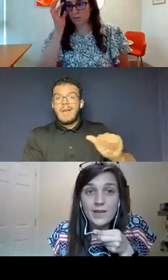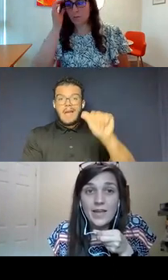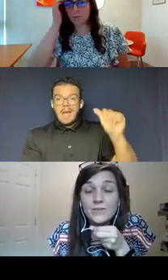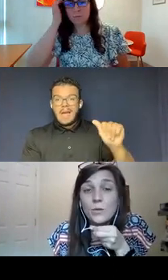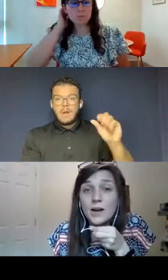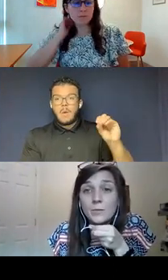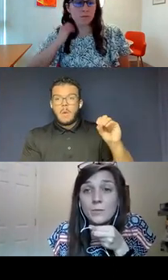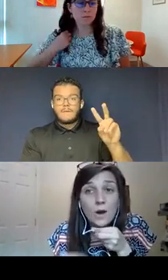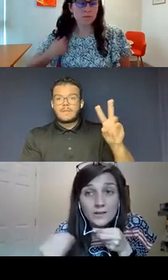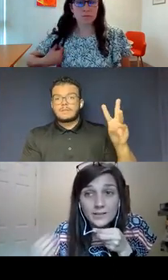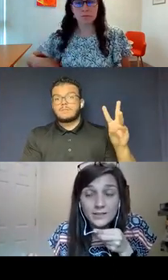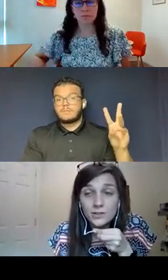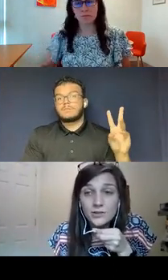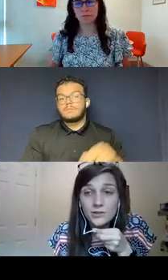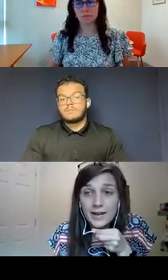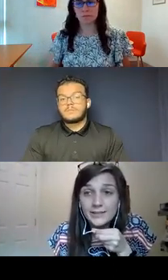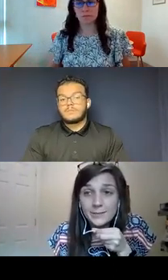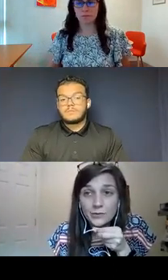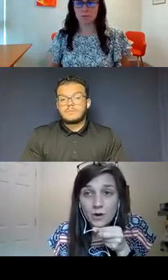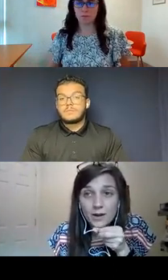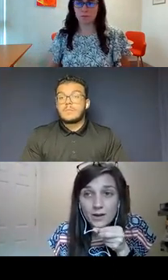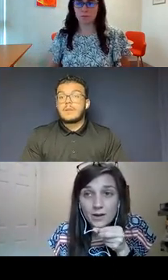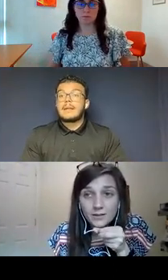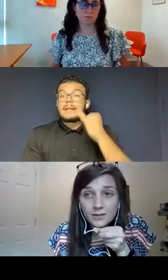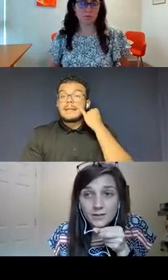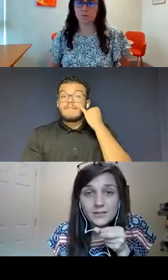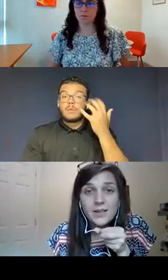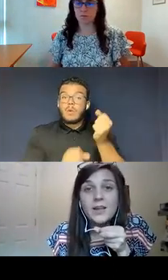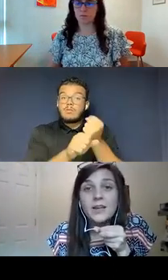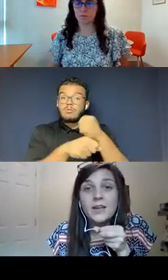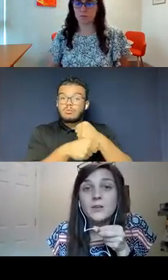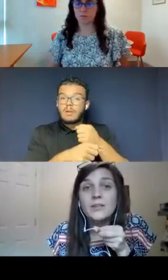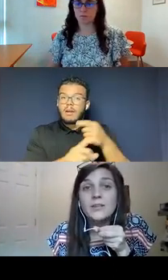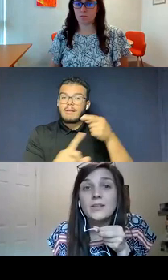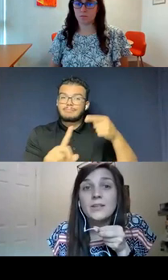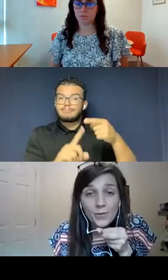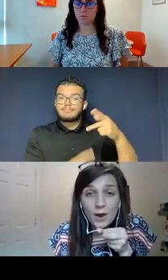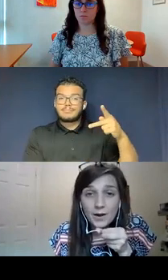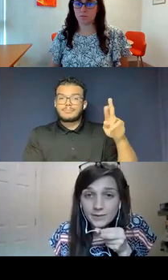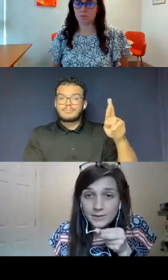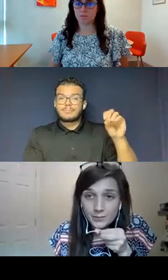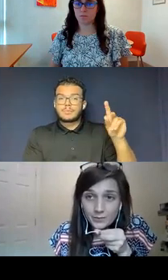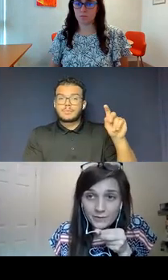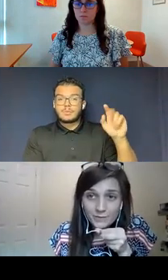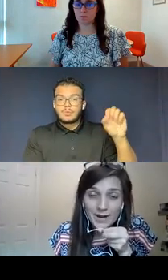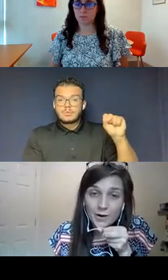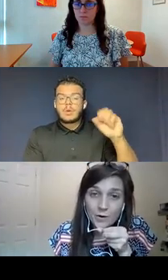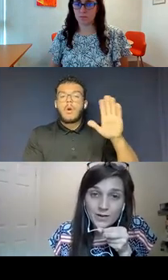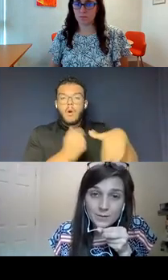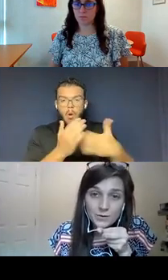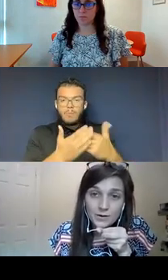If you are wanting to create some products, you need to have all products approved by your OVW grant